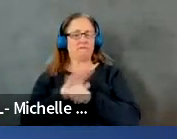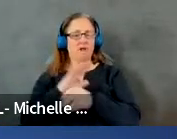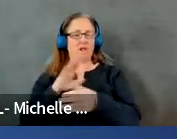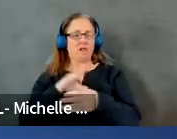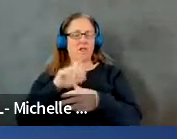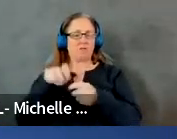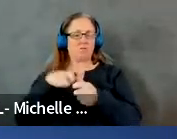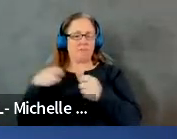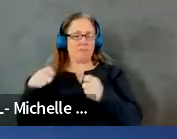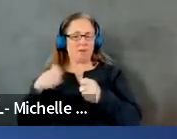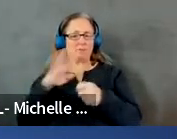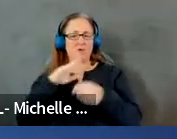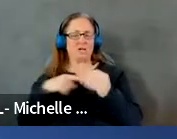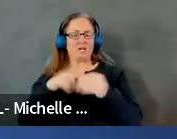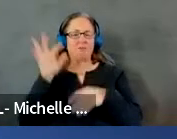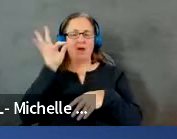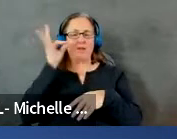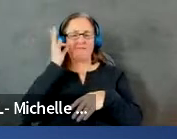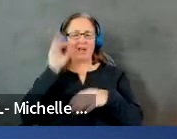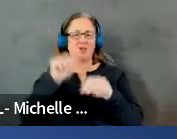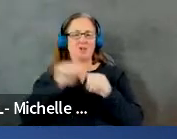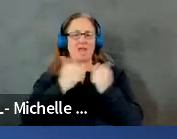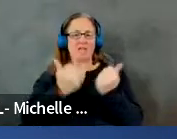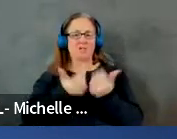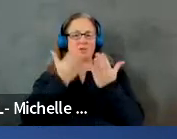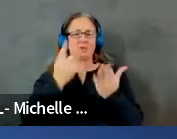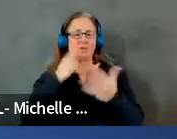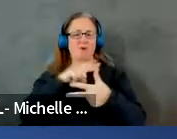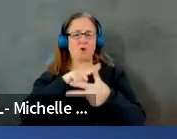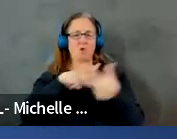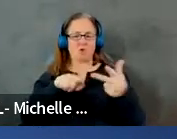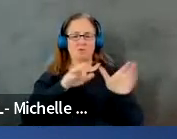recommendations in those three categories as well. So I'm going to talk a little bit about